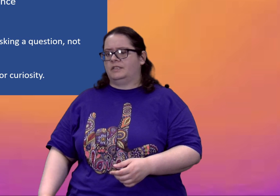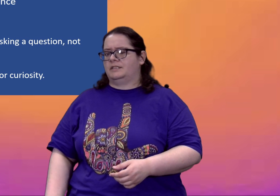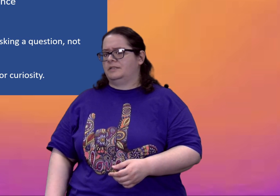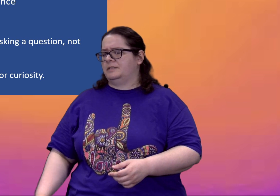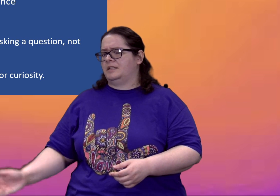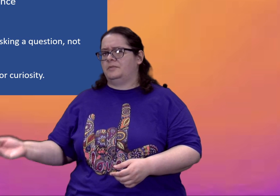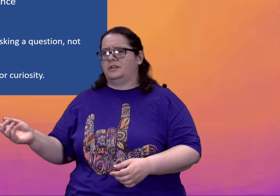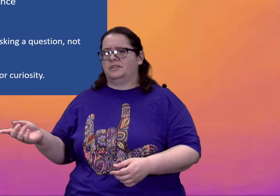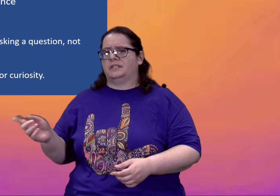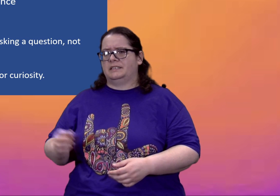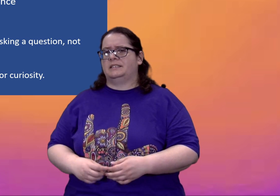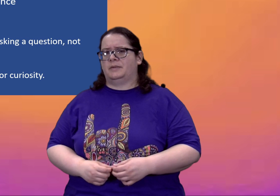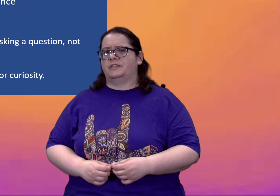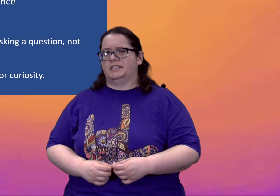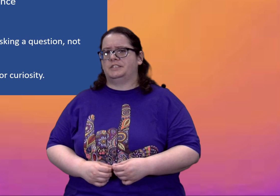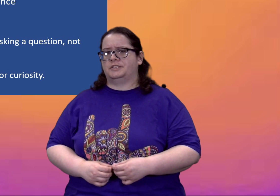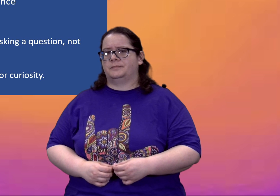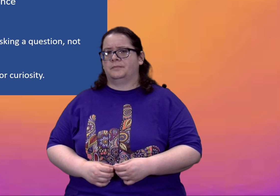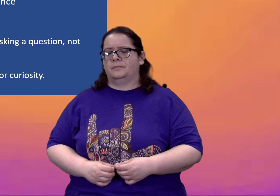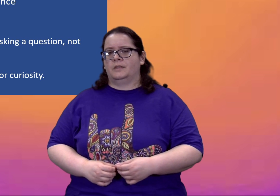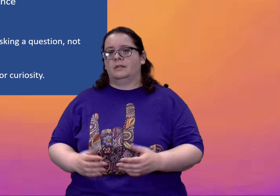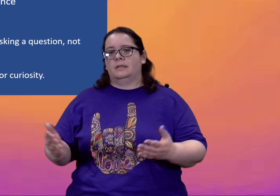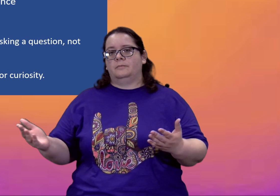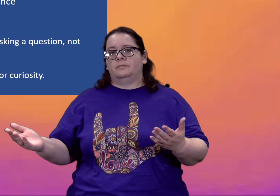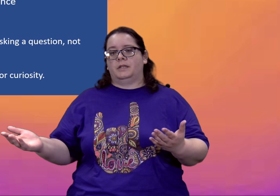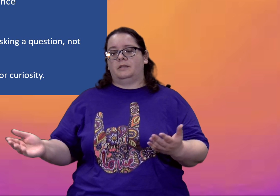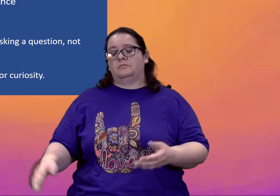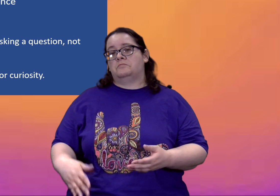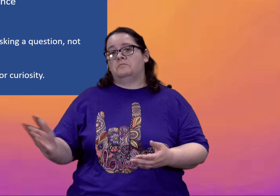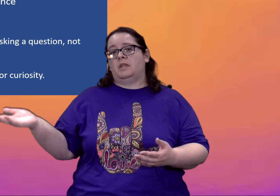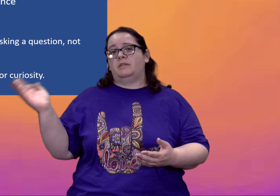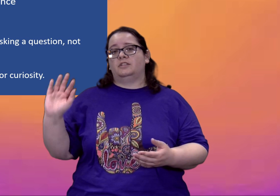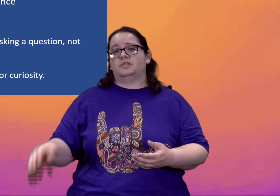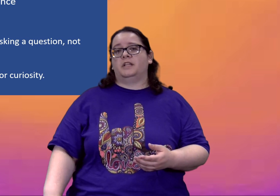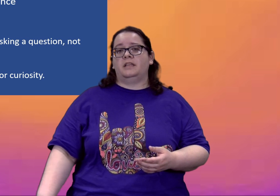right? I tell them "You're hungry. It's time for lunch." But maybe they're just playing,